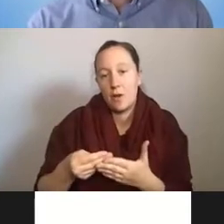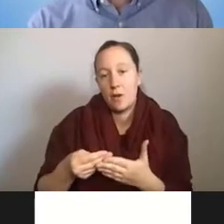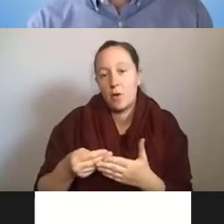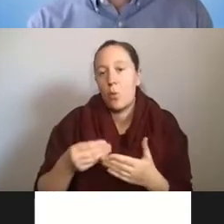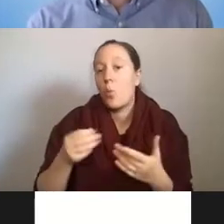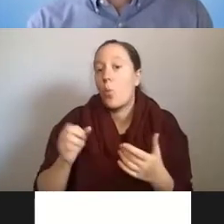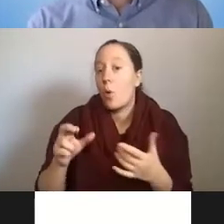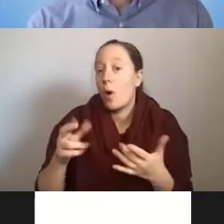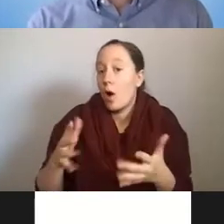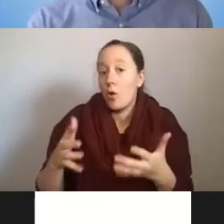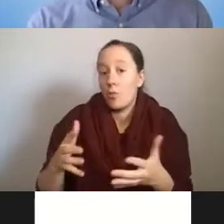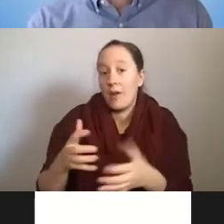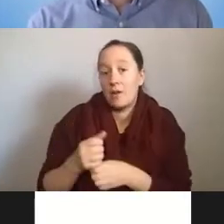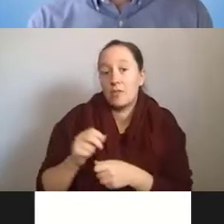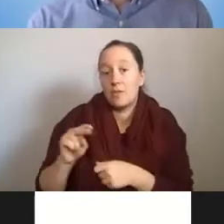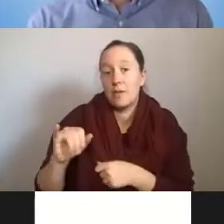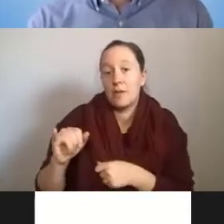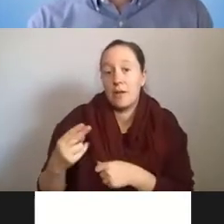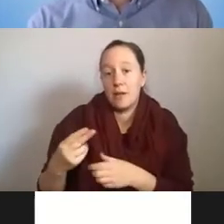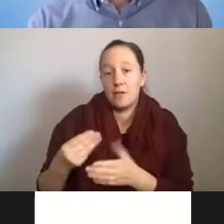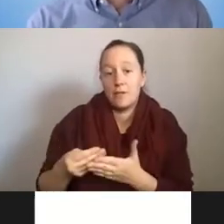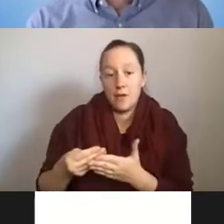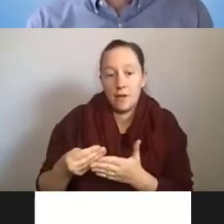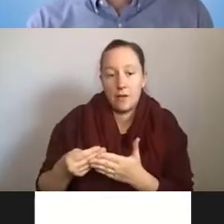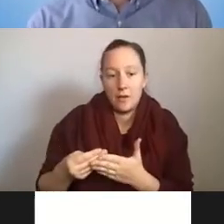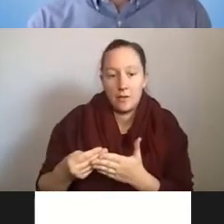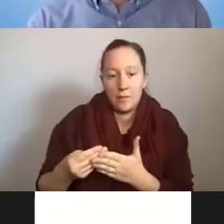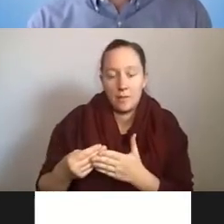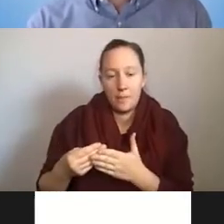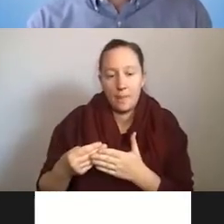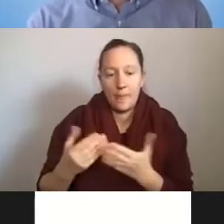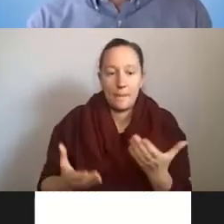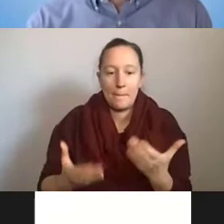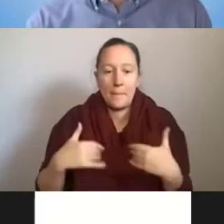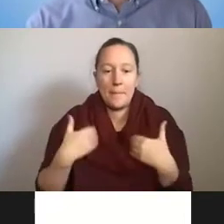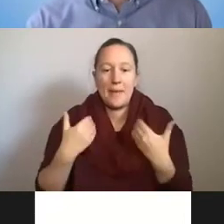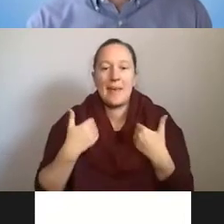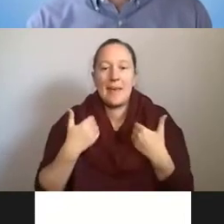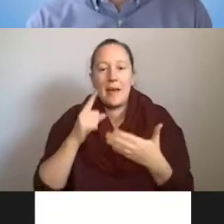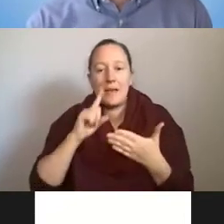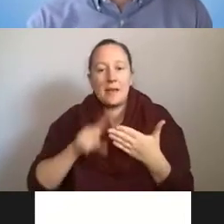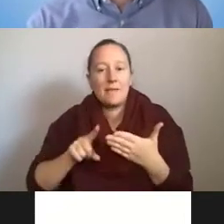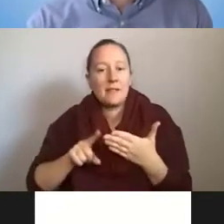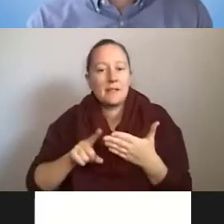or, perhaps, you're a young investigator who's trying to understand